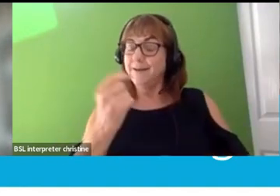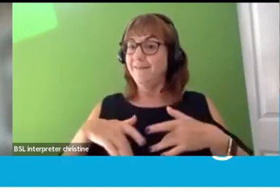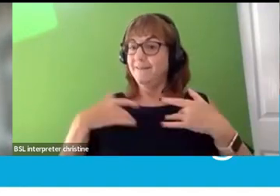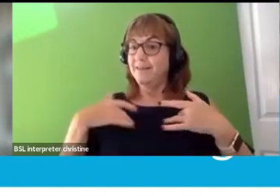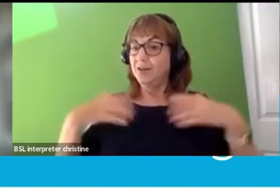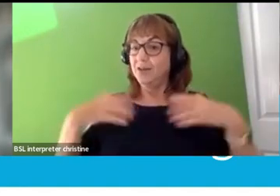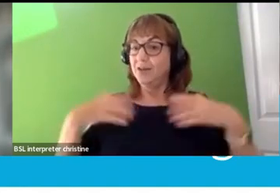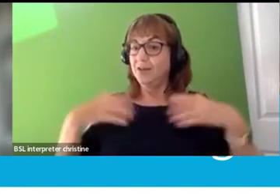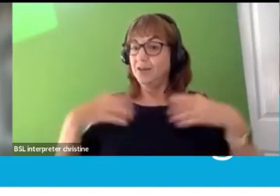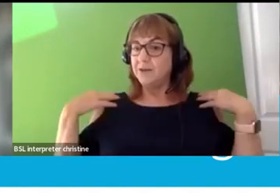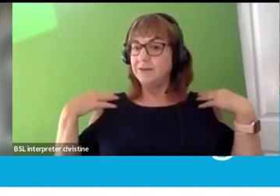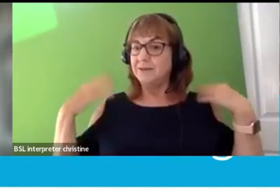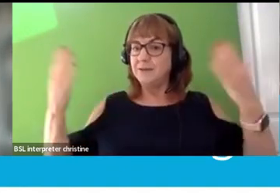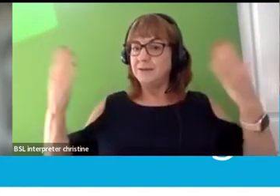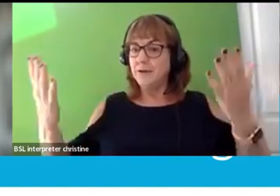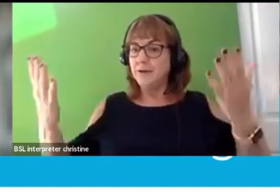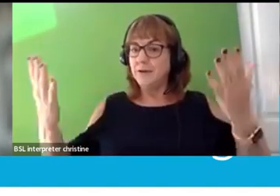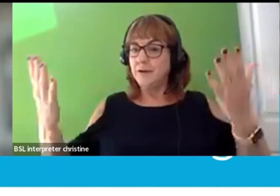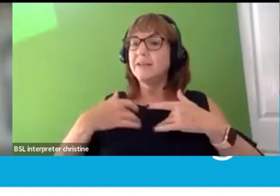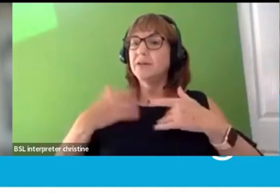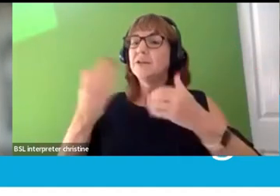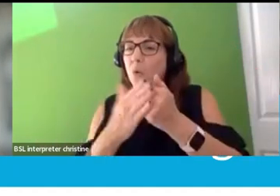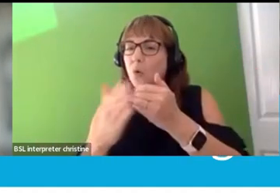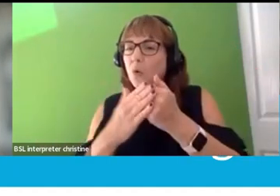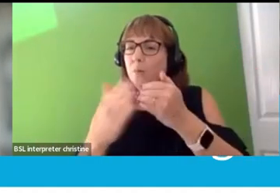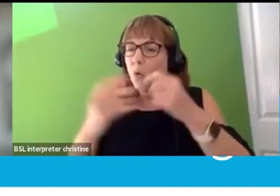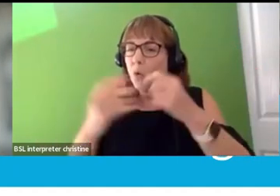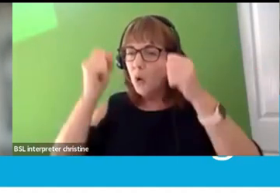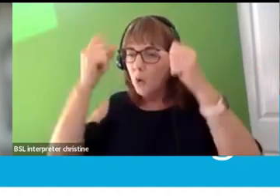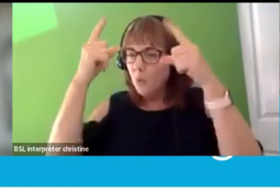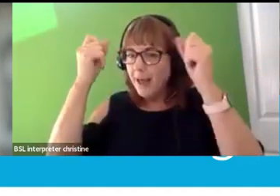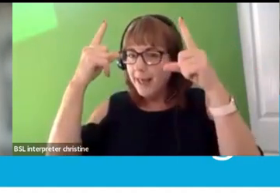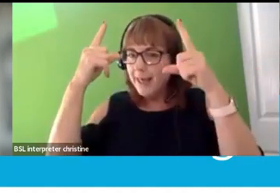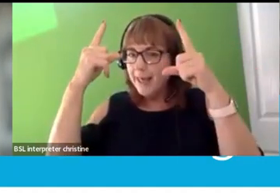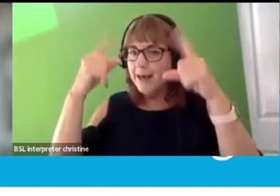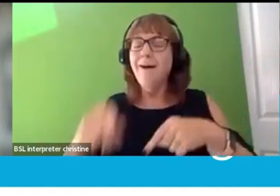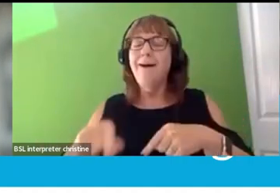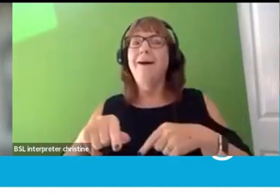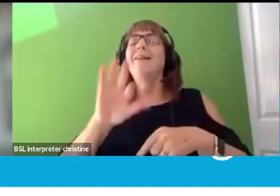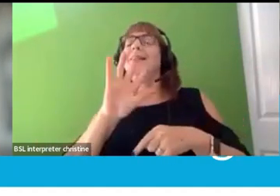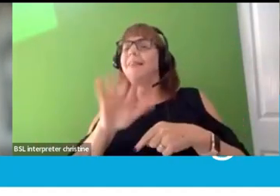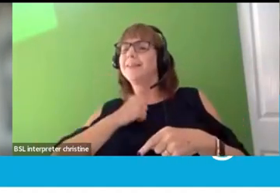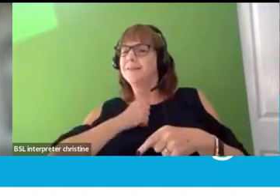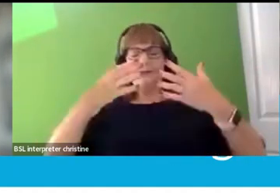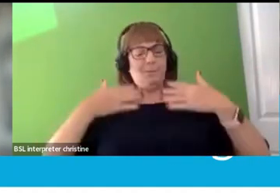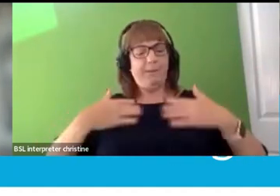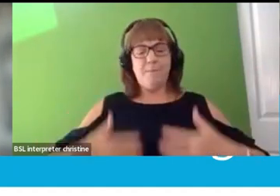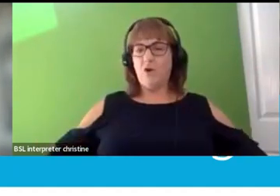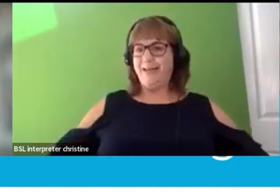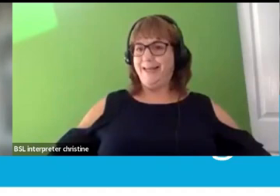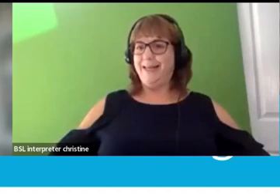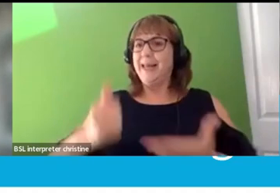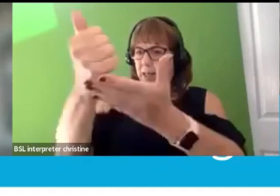bit more. That feeling of like, oh there's my body is a really helpful feeling that helps us to be